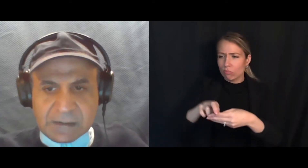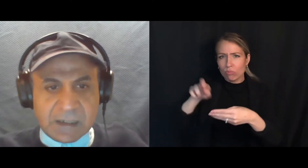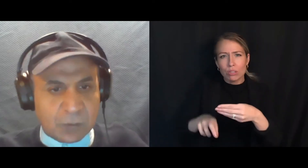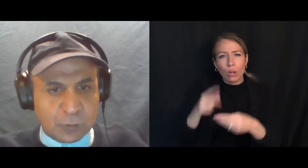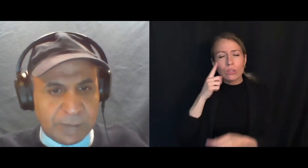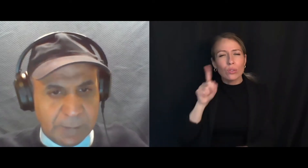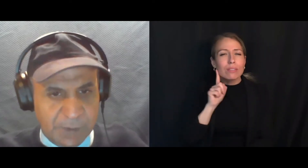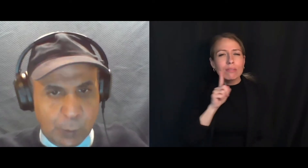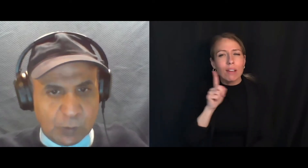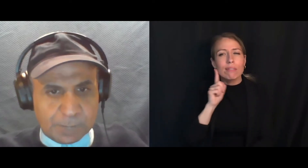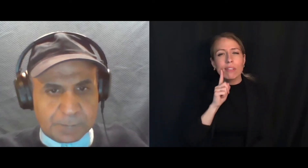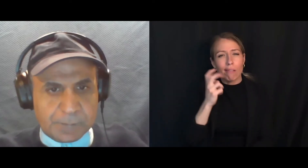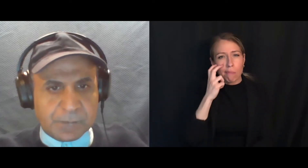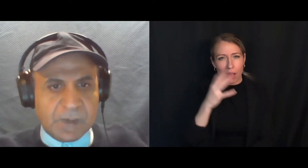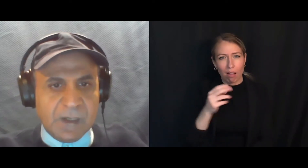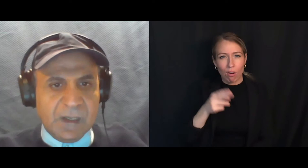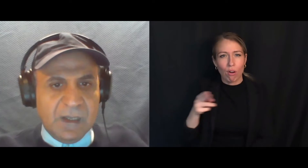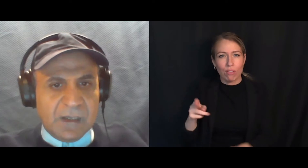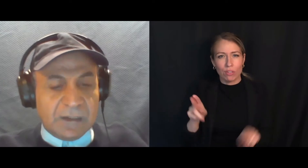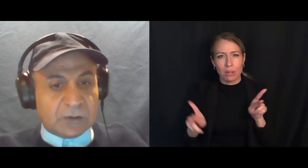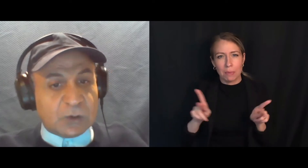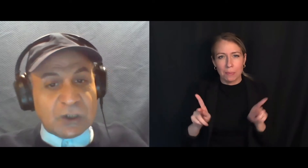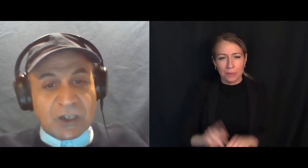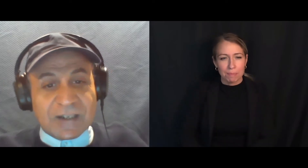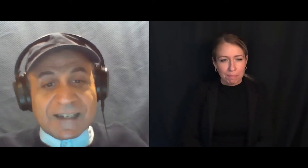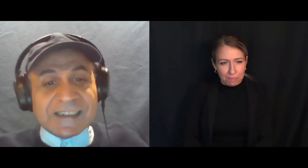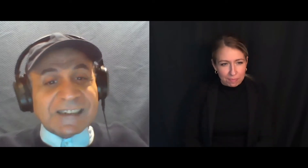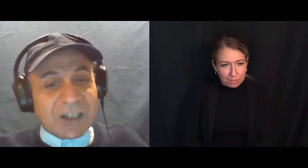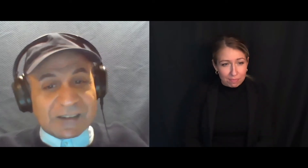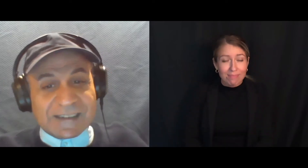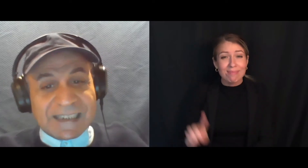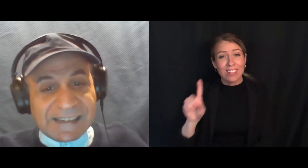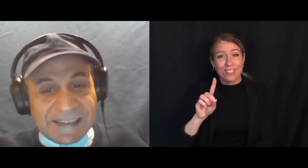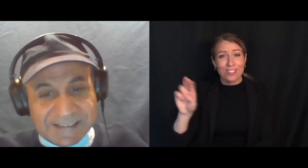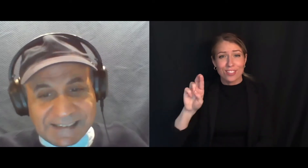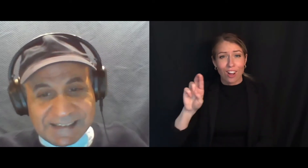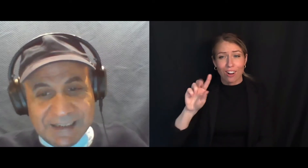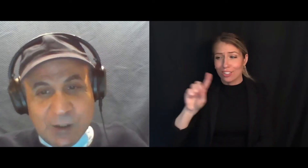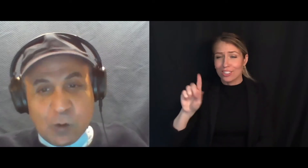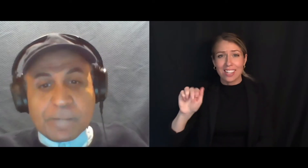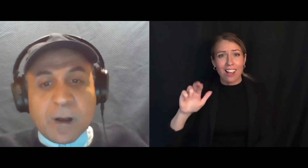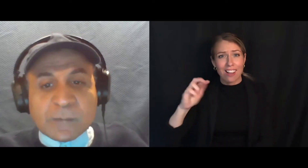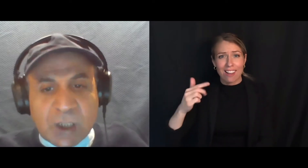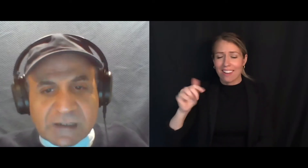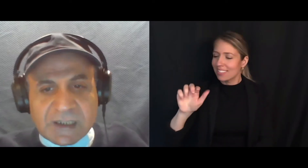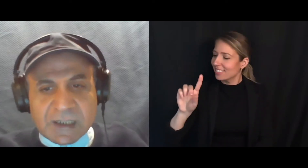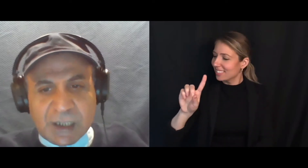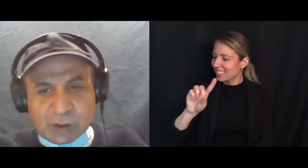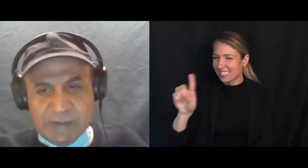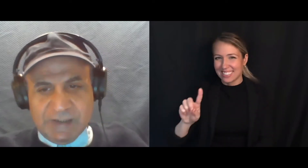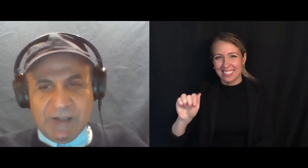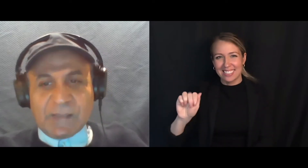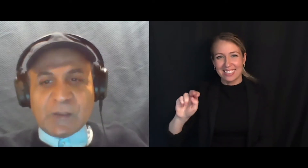and hard of hearing people. Dr. Zangara has started a series of community engagement